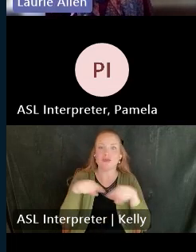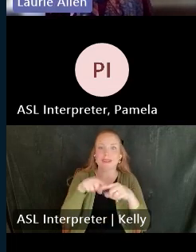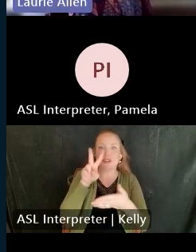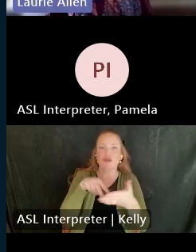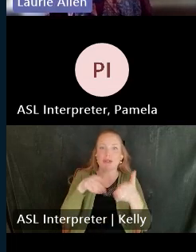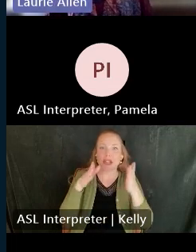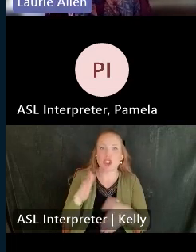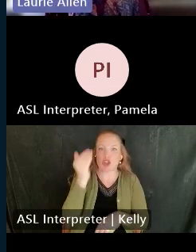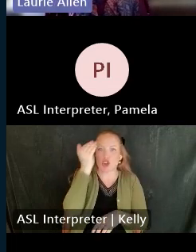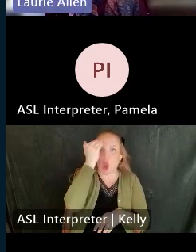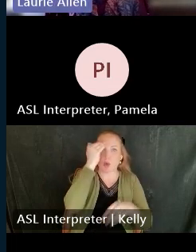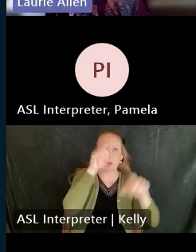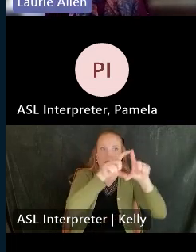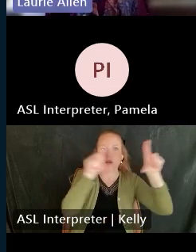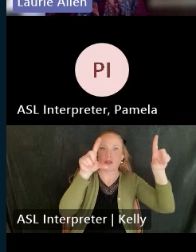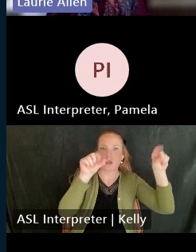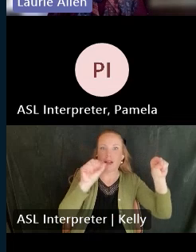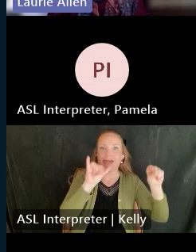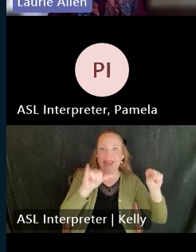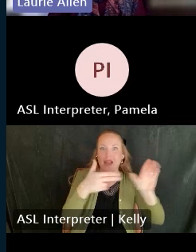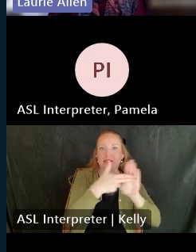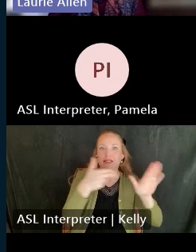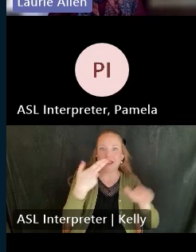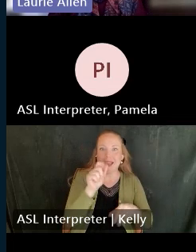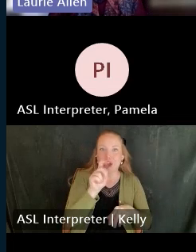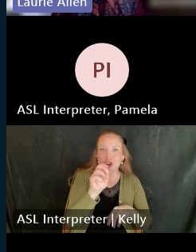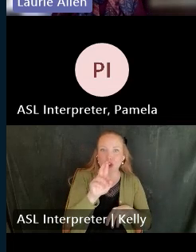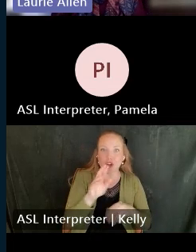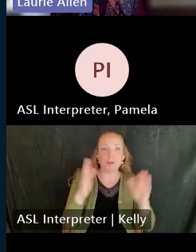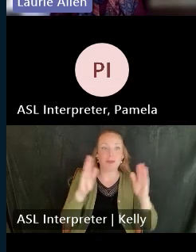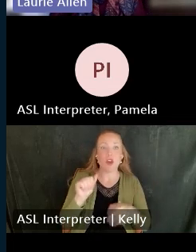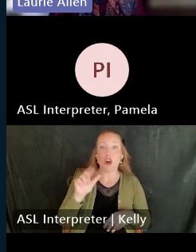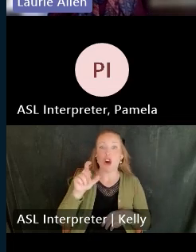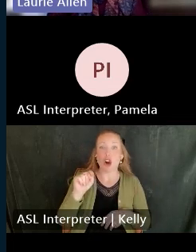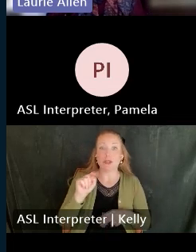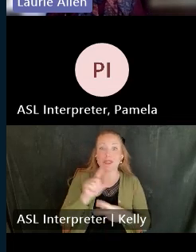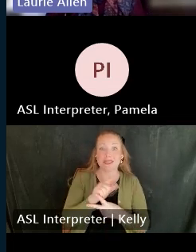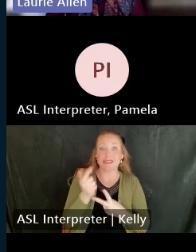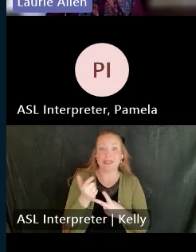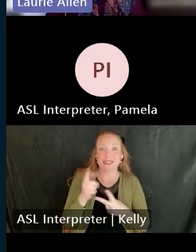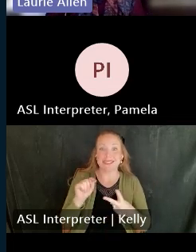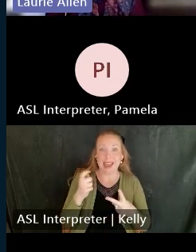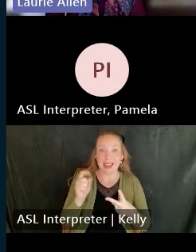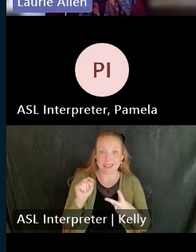And we mentioned alternative text in word and PowerPoint. If you insert an image into the document,